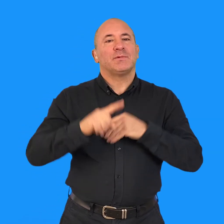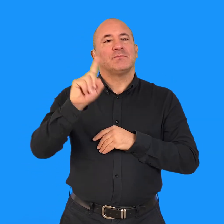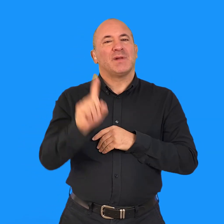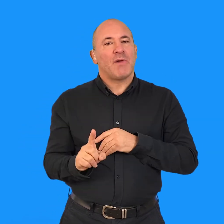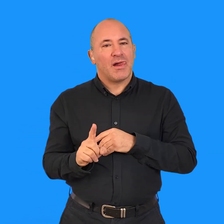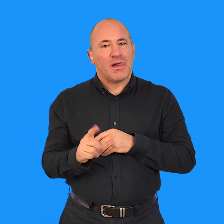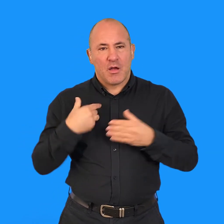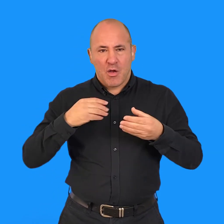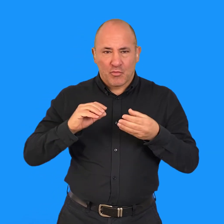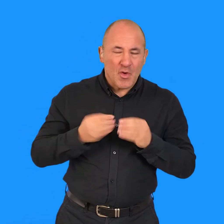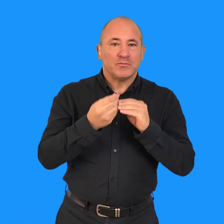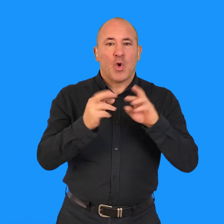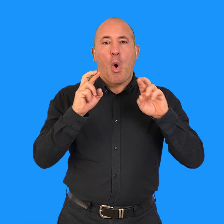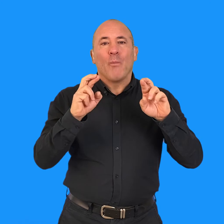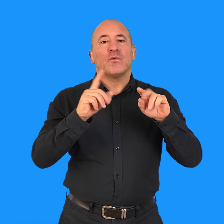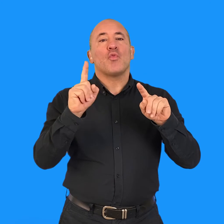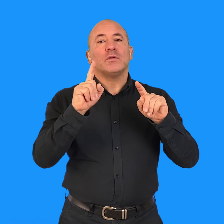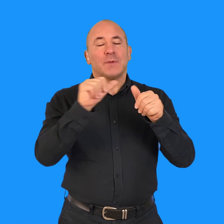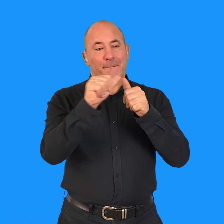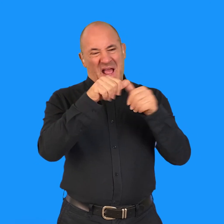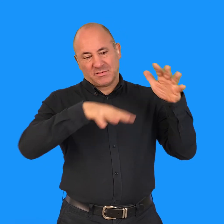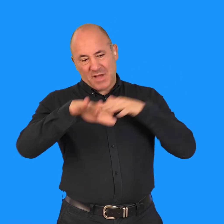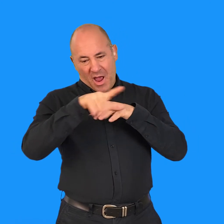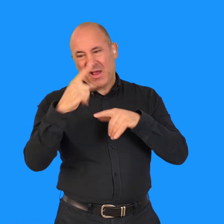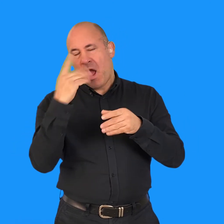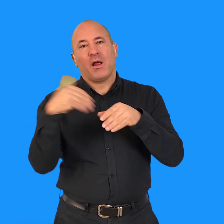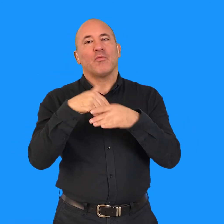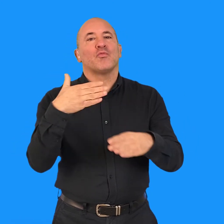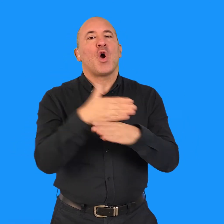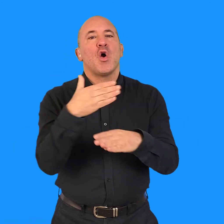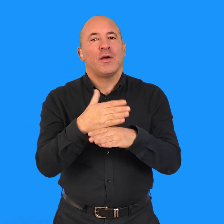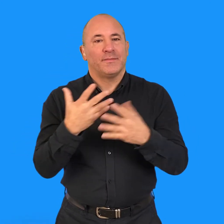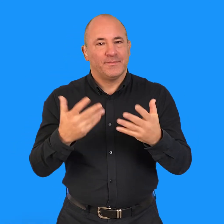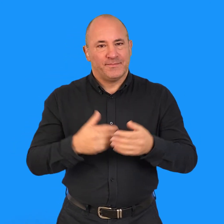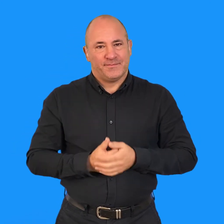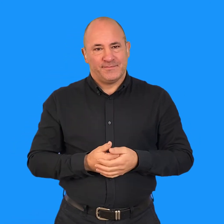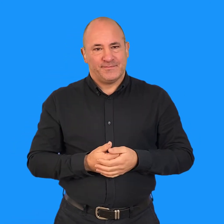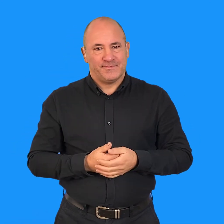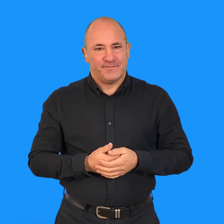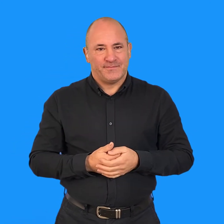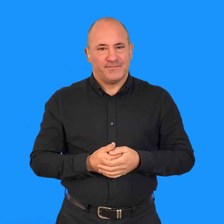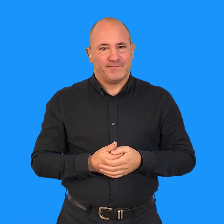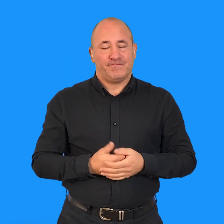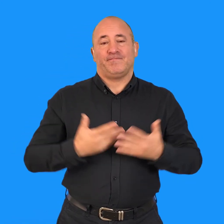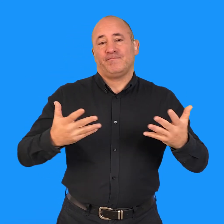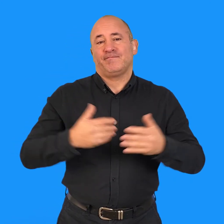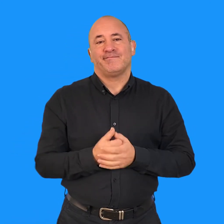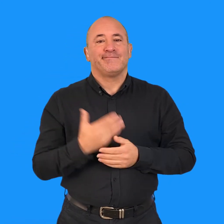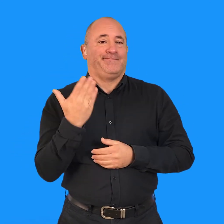which is advocating for neurodivergent disabled people and creating hopefully better conditions